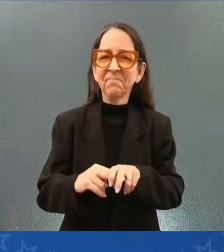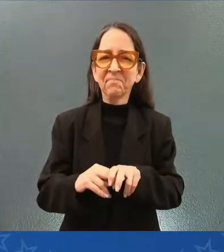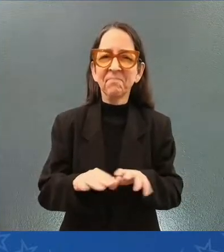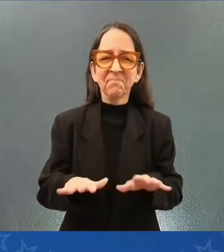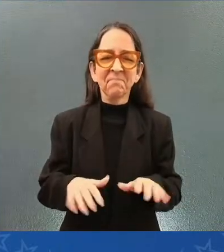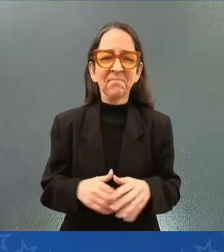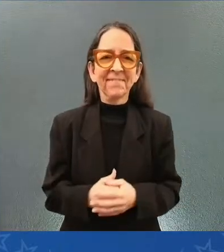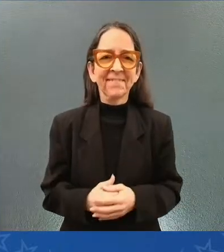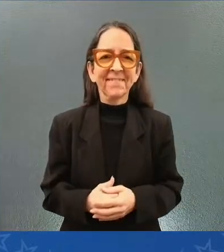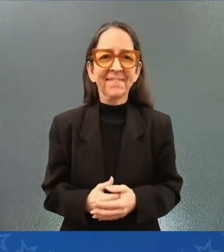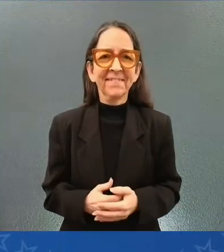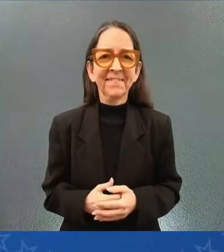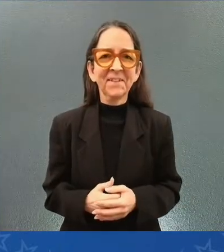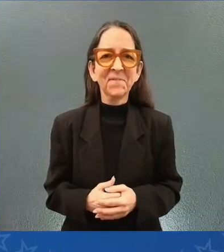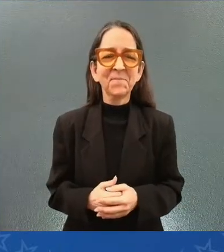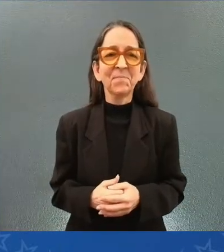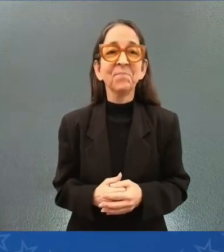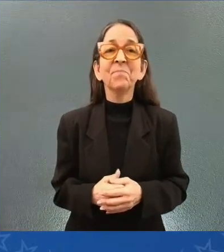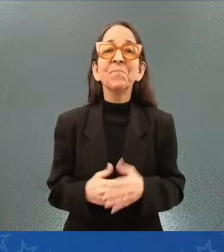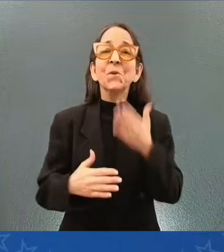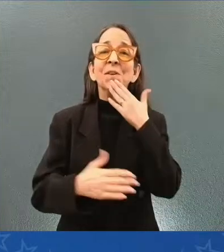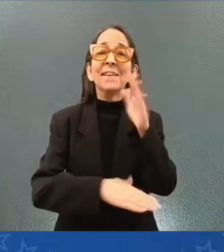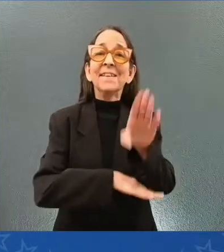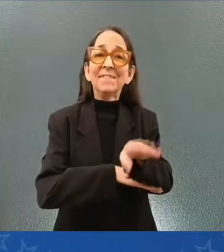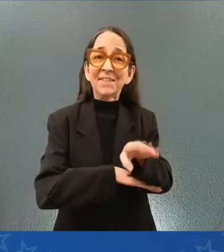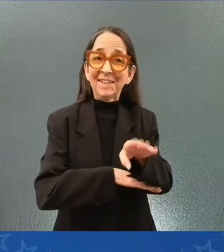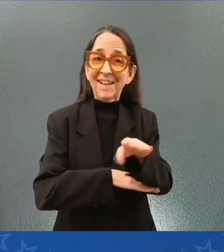Well, good afternoon and Happy New Year. Audience: Happy New Year.